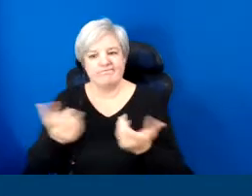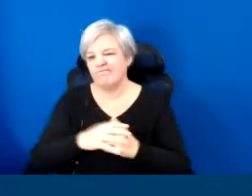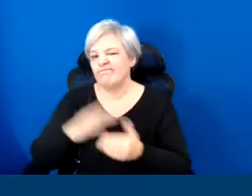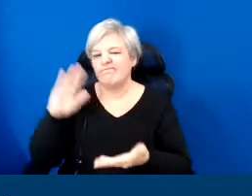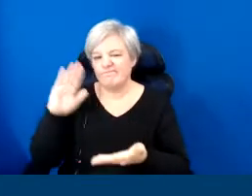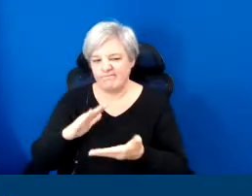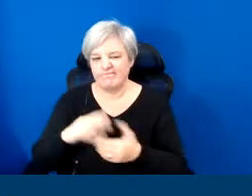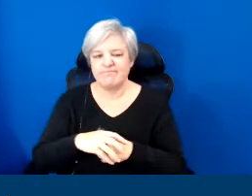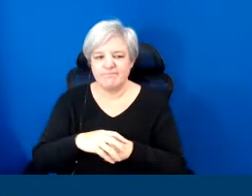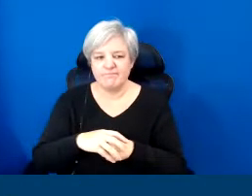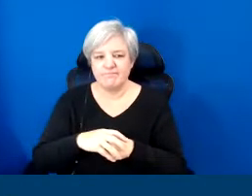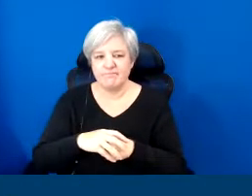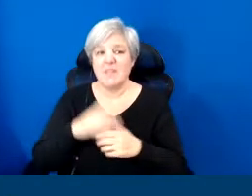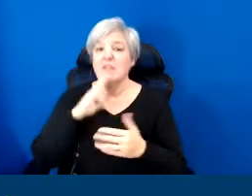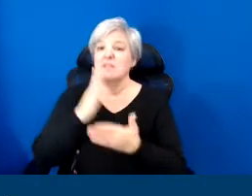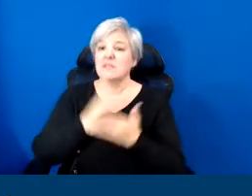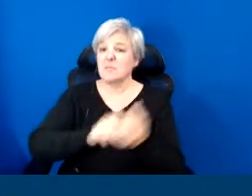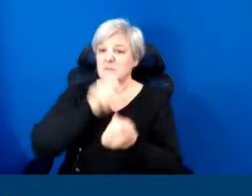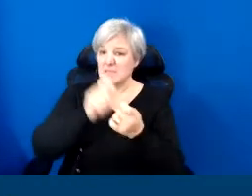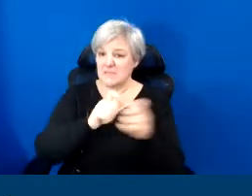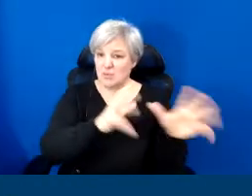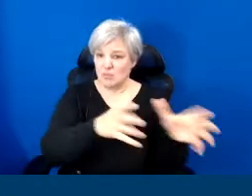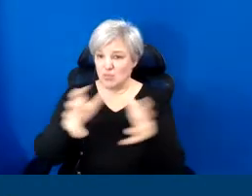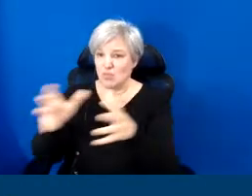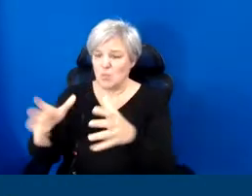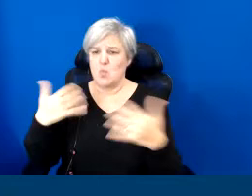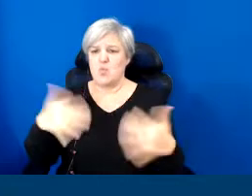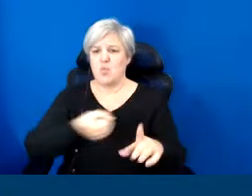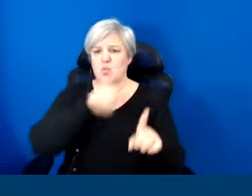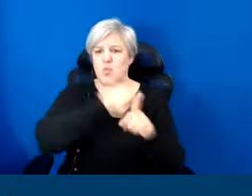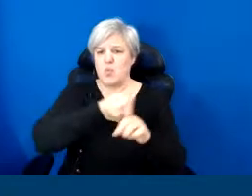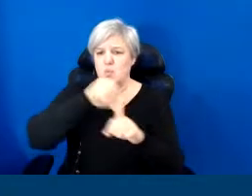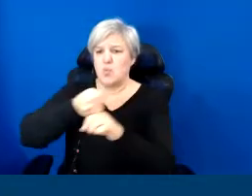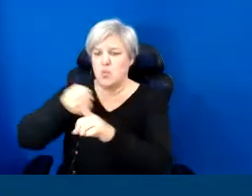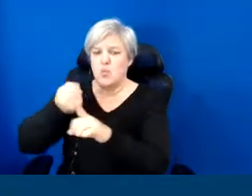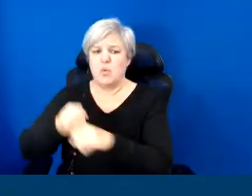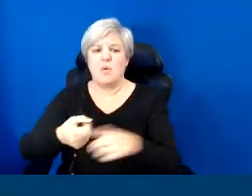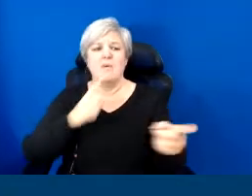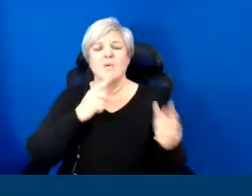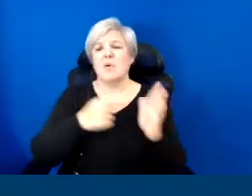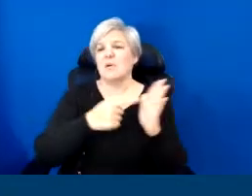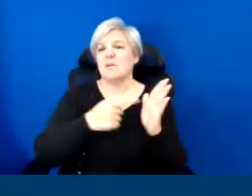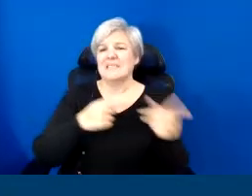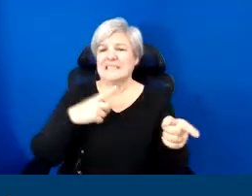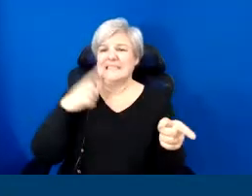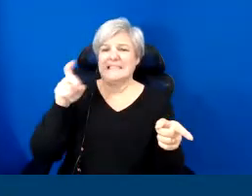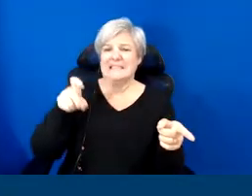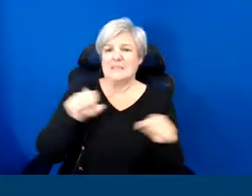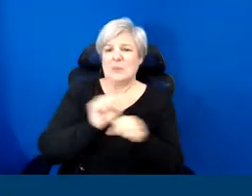There is some impact on specific populations such as essential workers. So when we think of essential workers, we think of doctors,